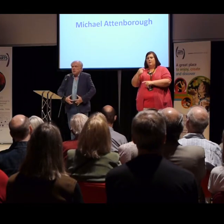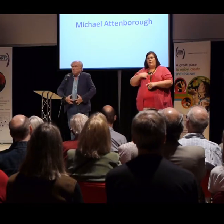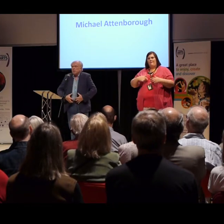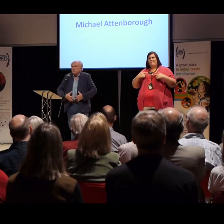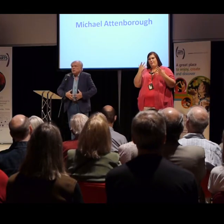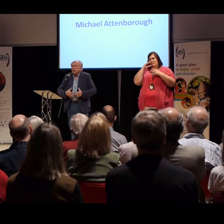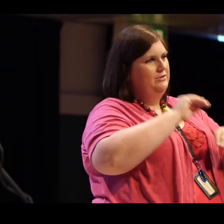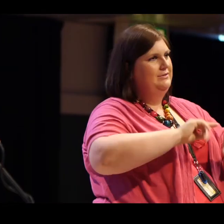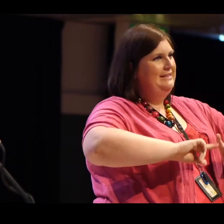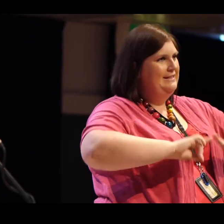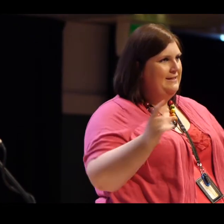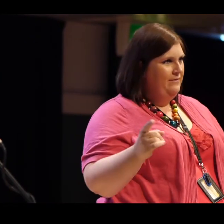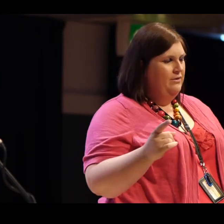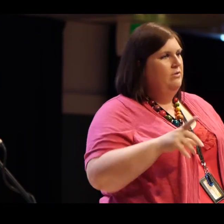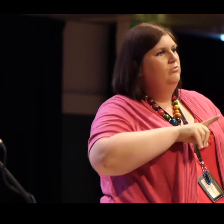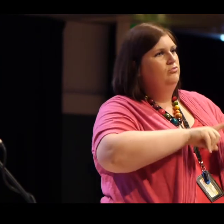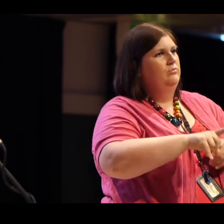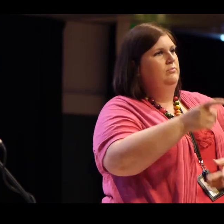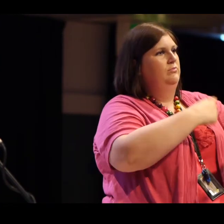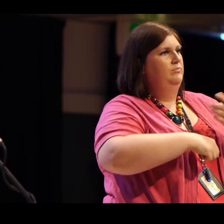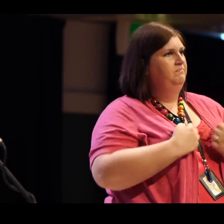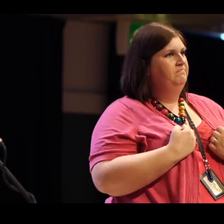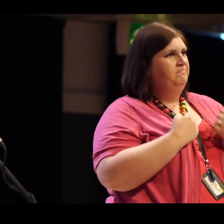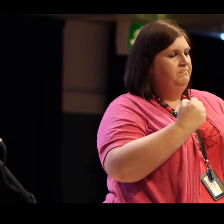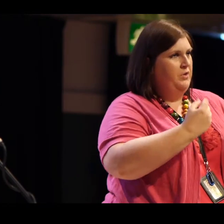"brings out the individuality, the personality,"